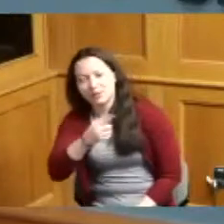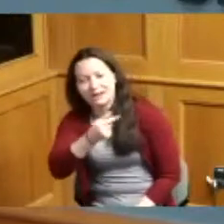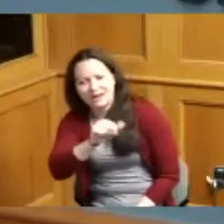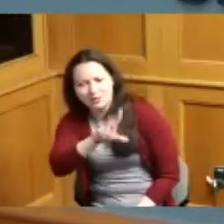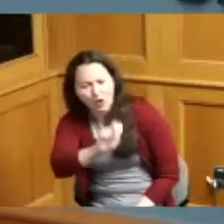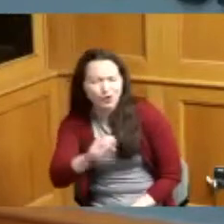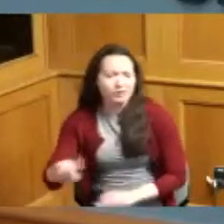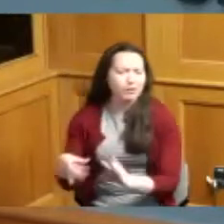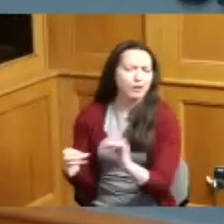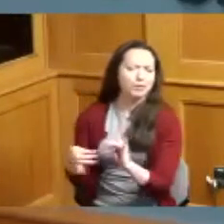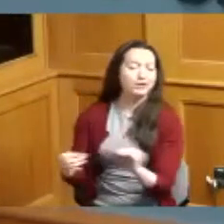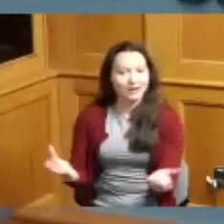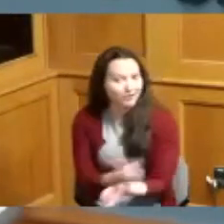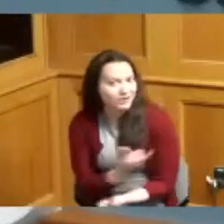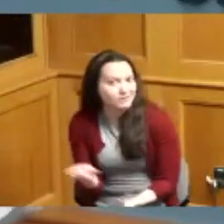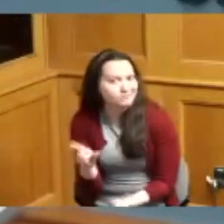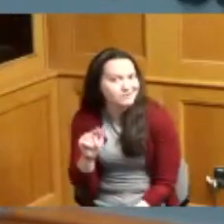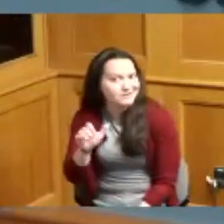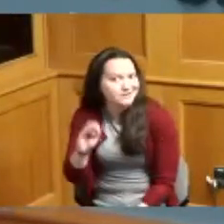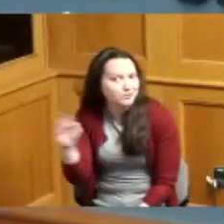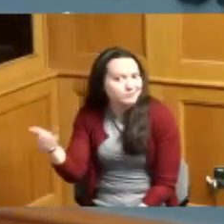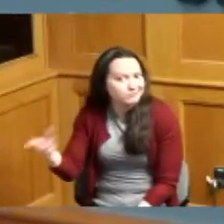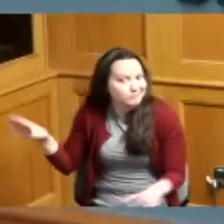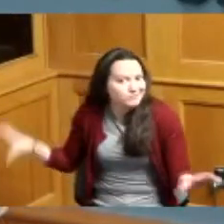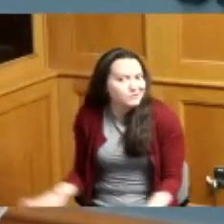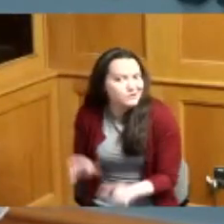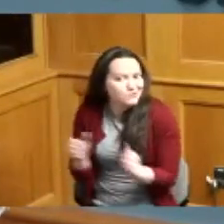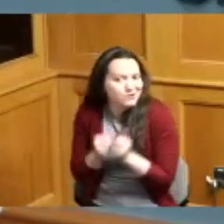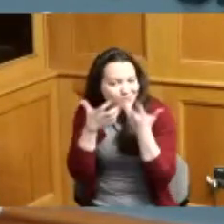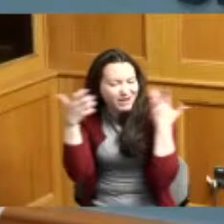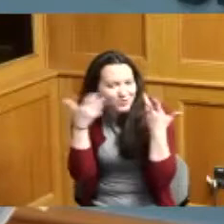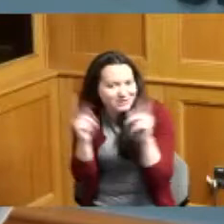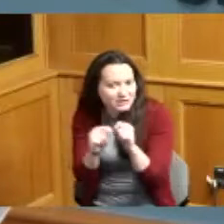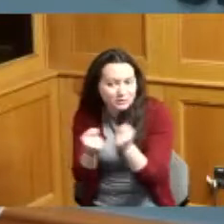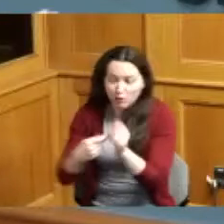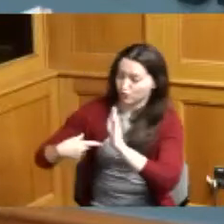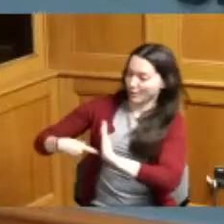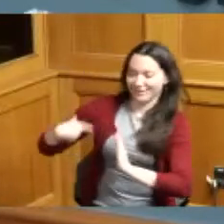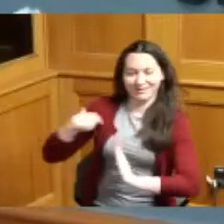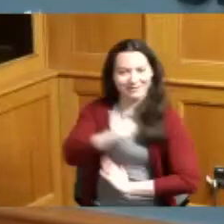talk about but everything that Tom Gableman does with the Bengals on our behalf it always has to